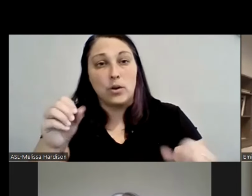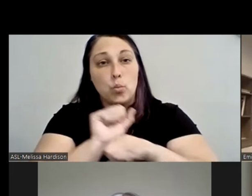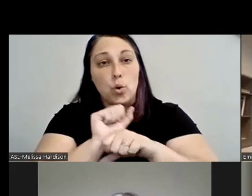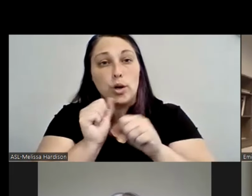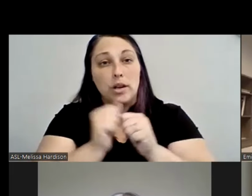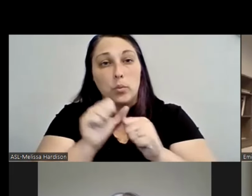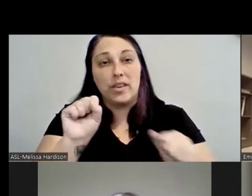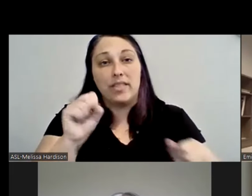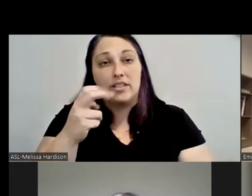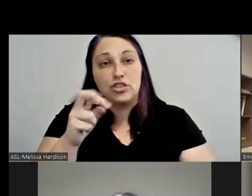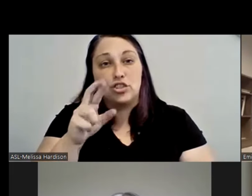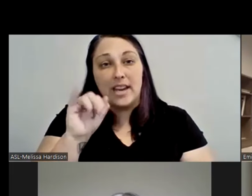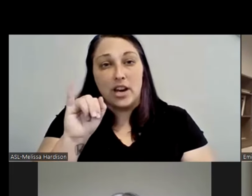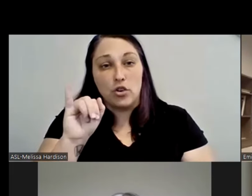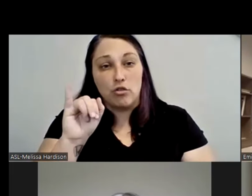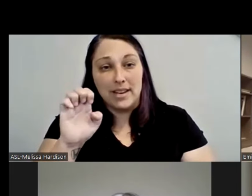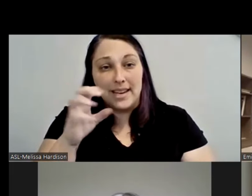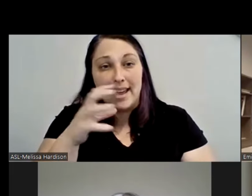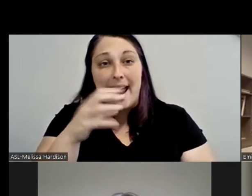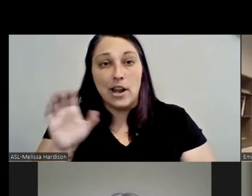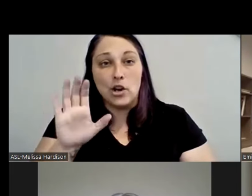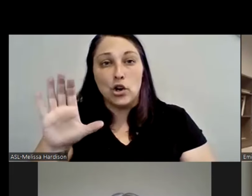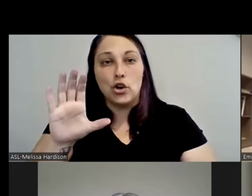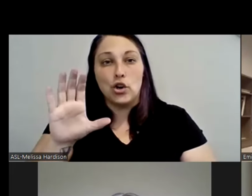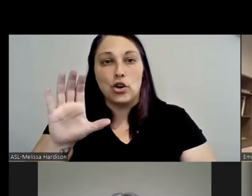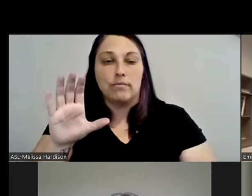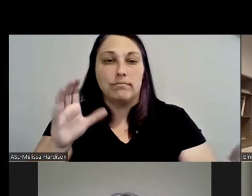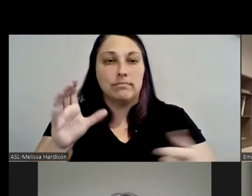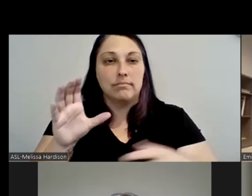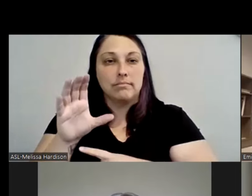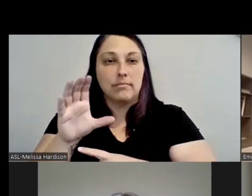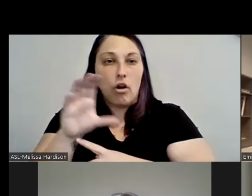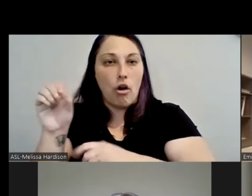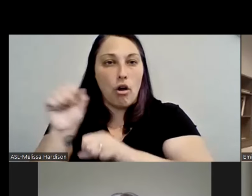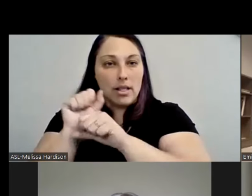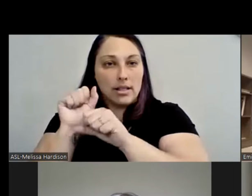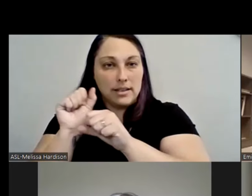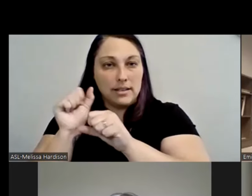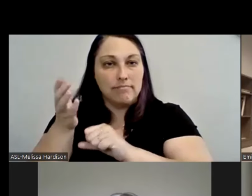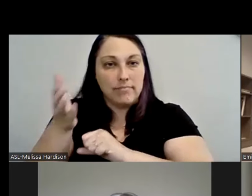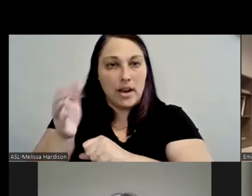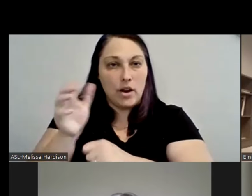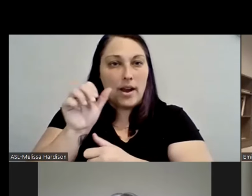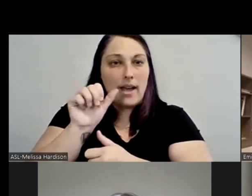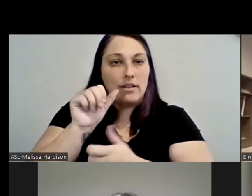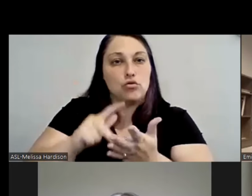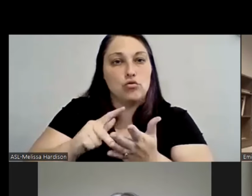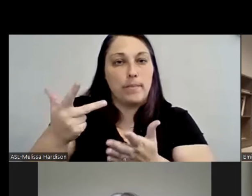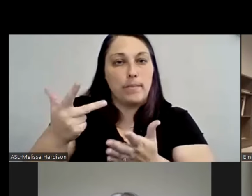which is a division within the US Department of health and human